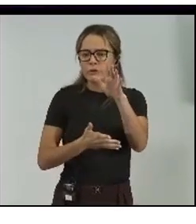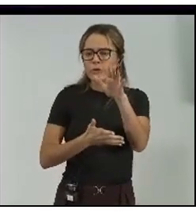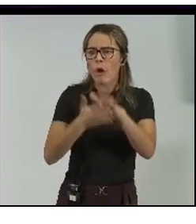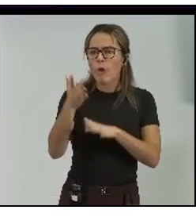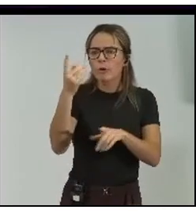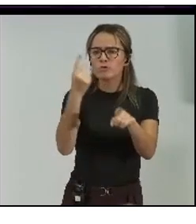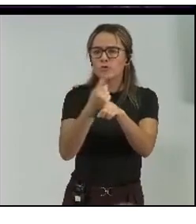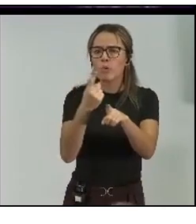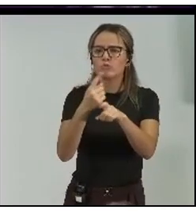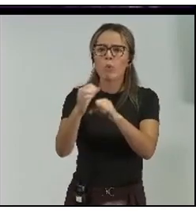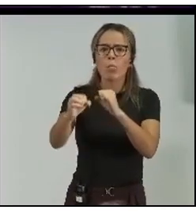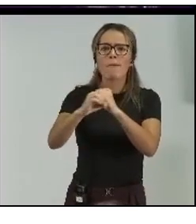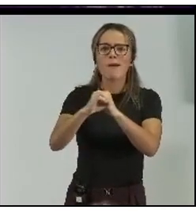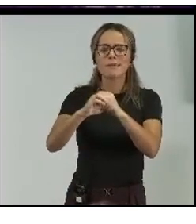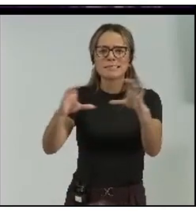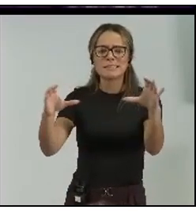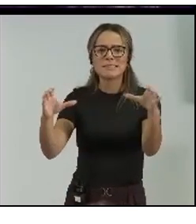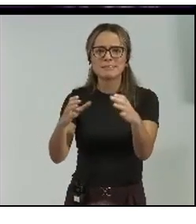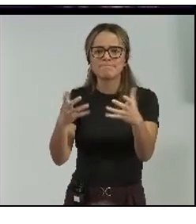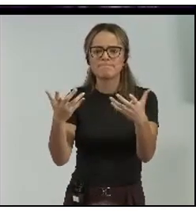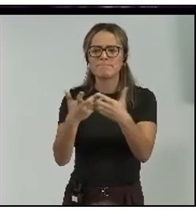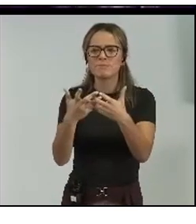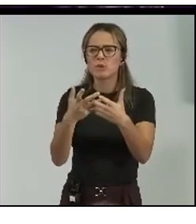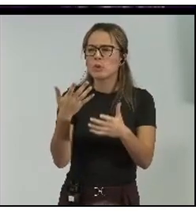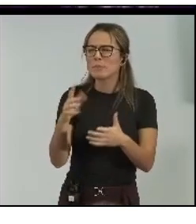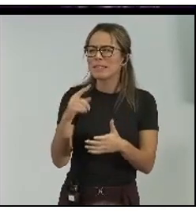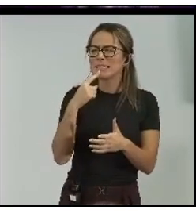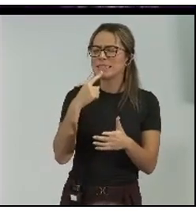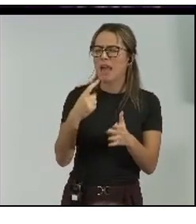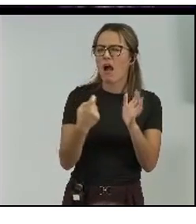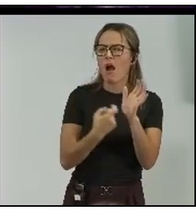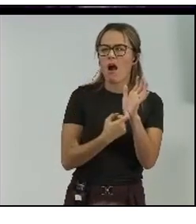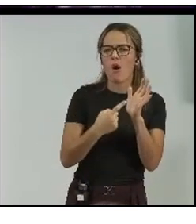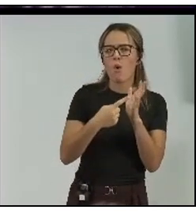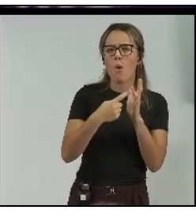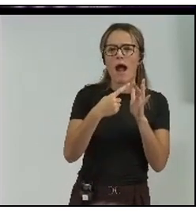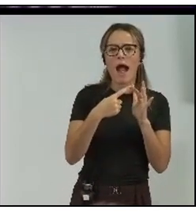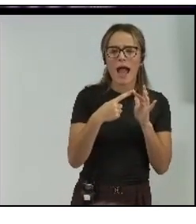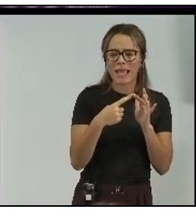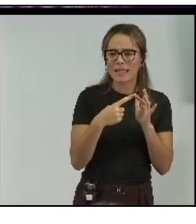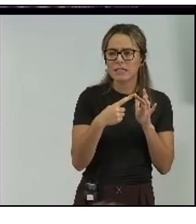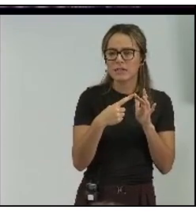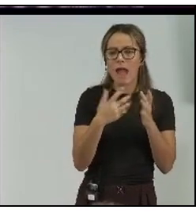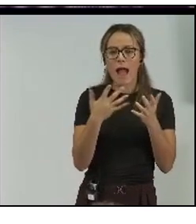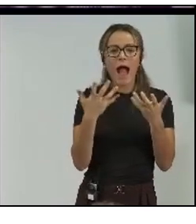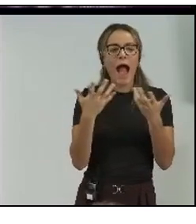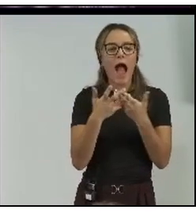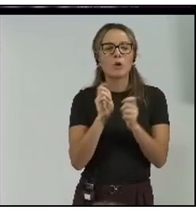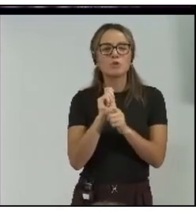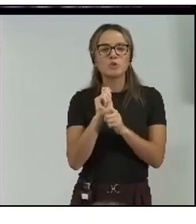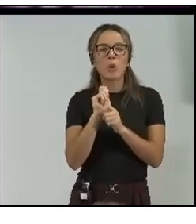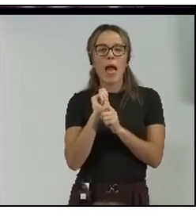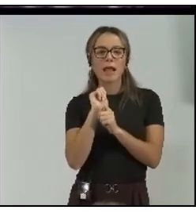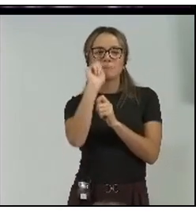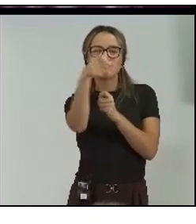What you mentioned ROI, Doug, which sorts of hooks do you think you can throw out there and get people to, to join in with this? Because it's a constant refrain.